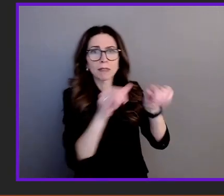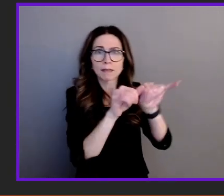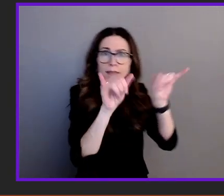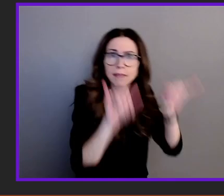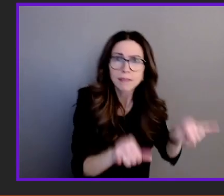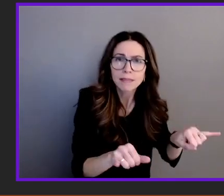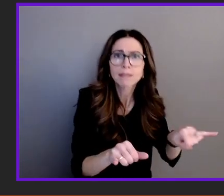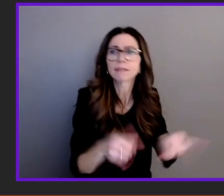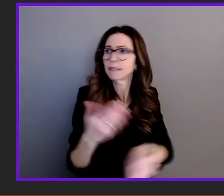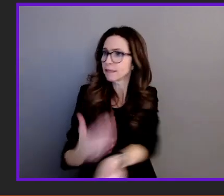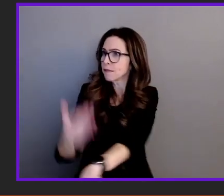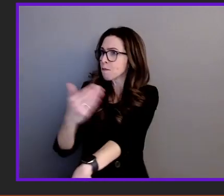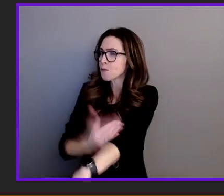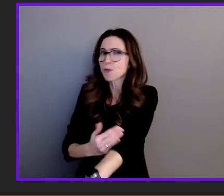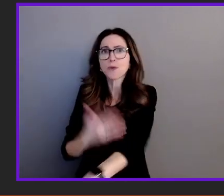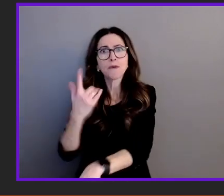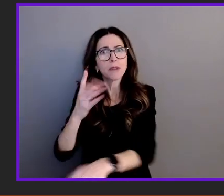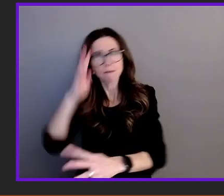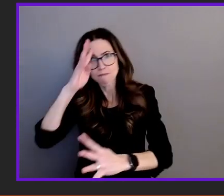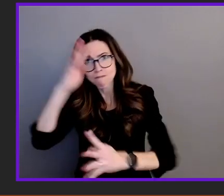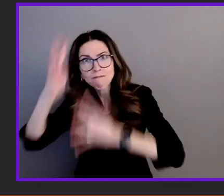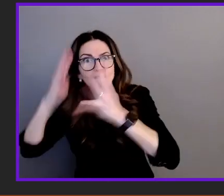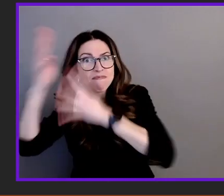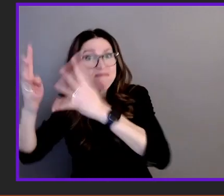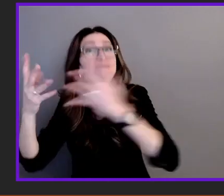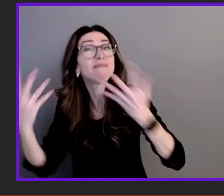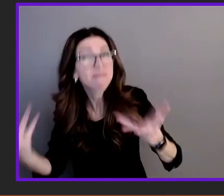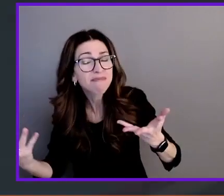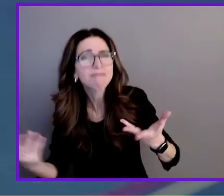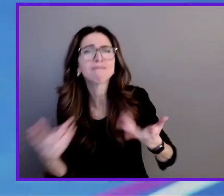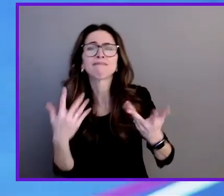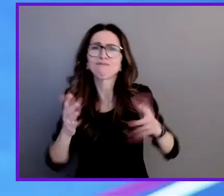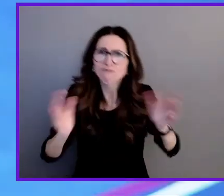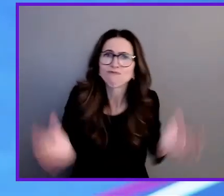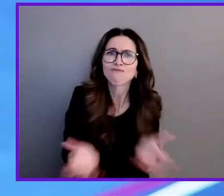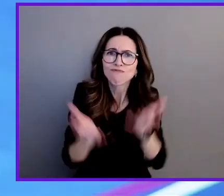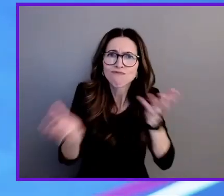To encourage and improve collaboration and partnerships.